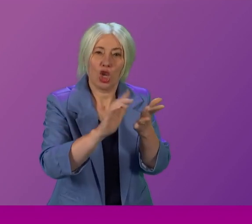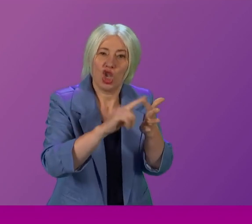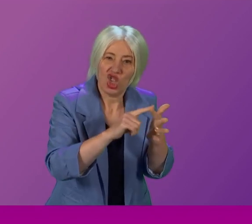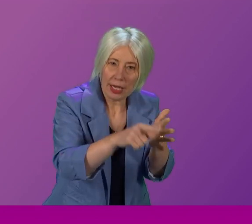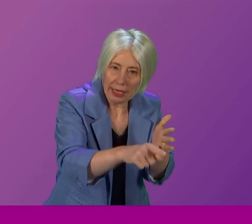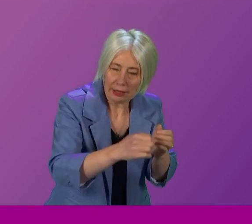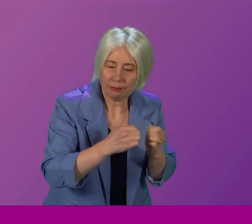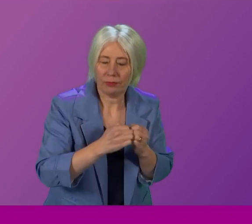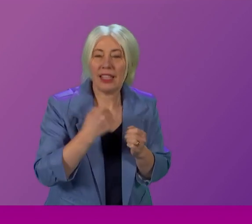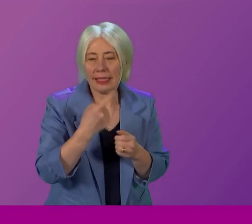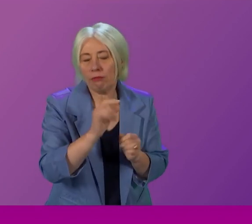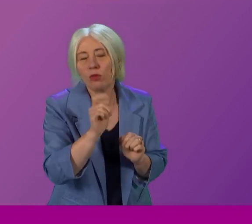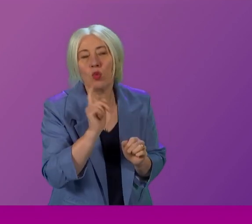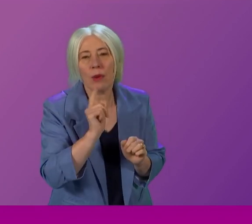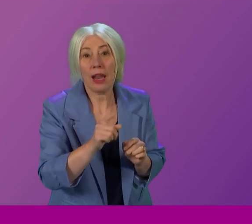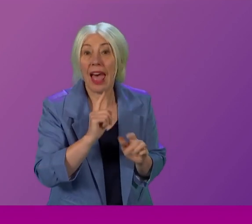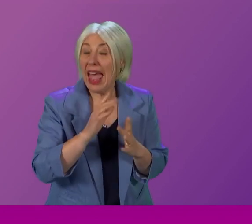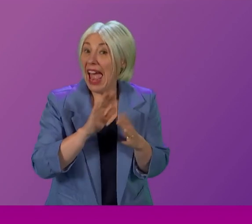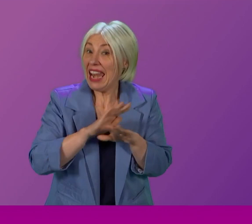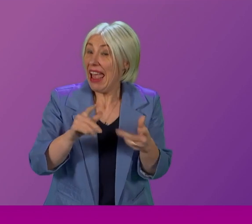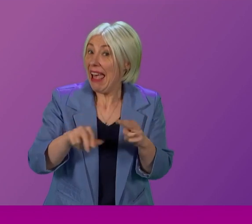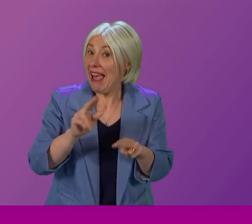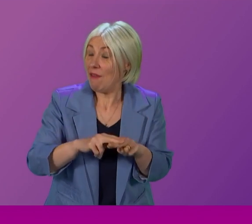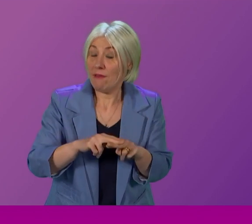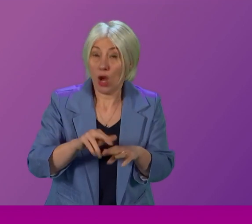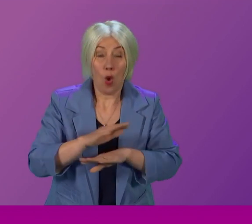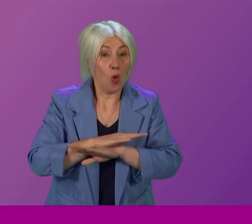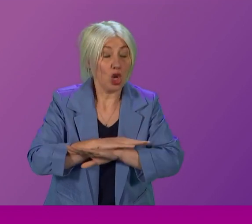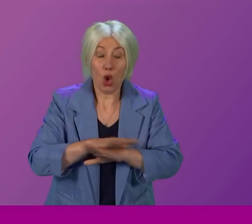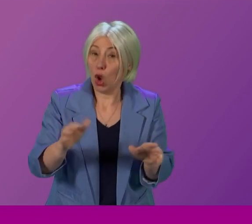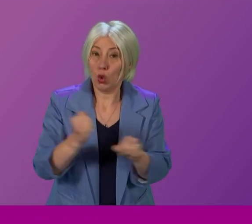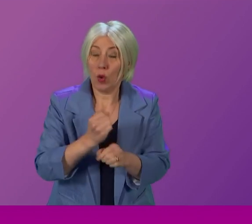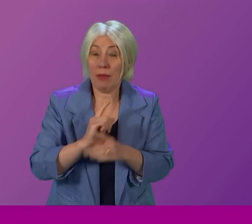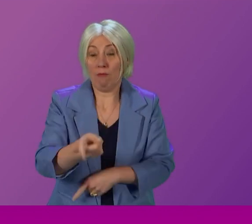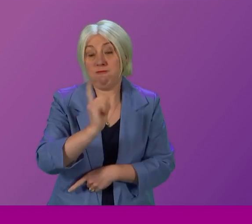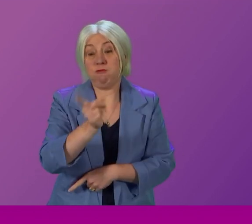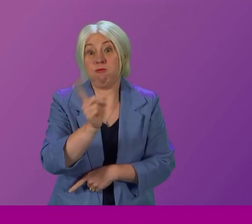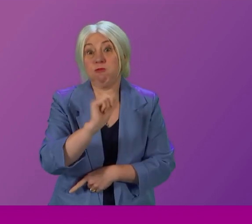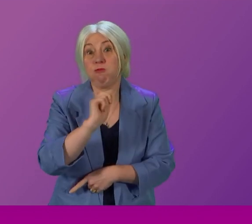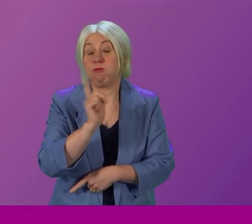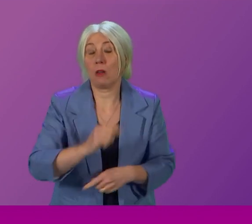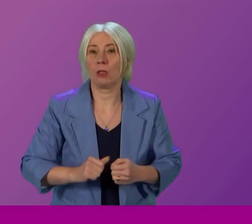and threatened with disciplinary measures if we didn’t.” They said that Scott